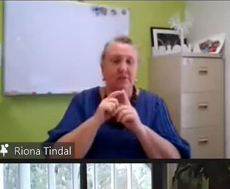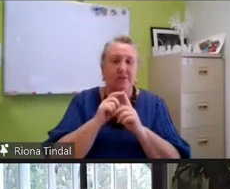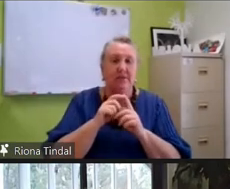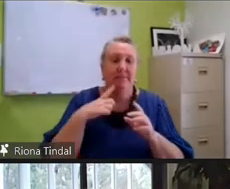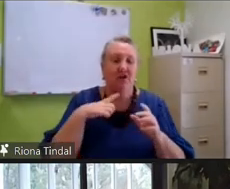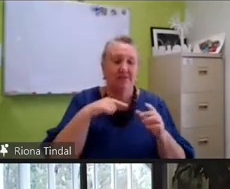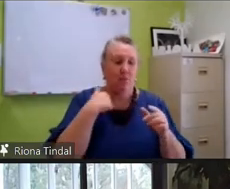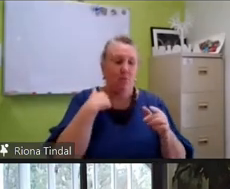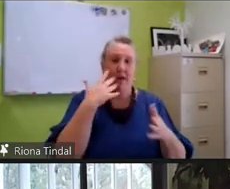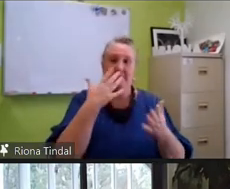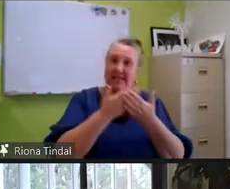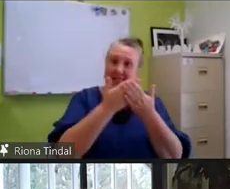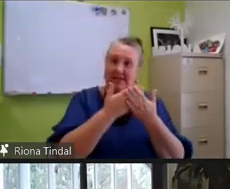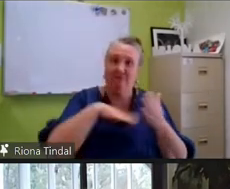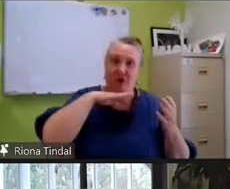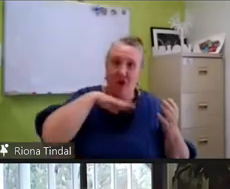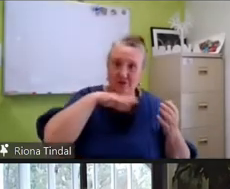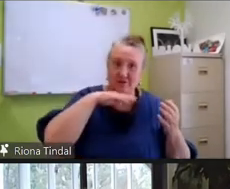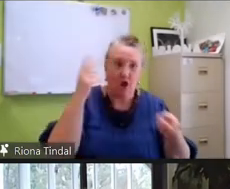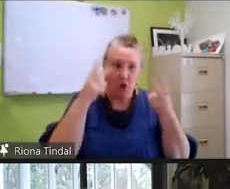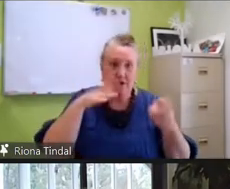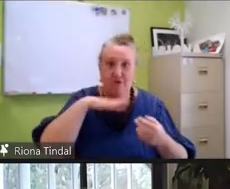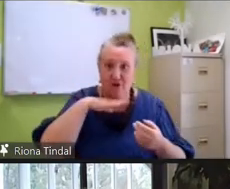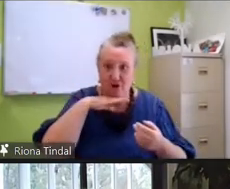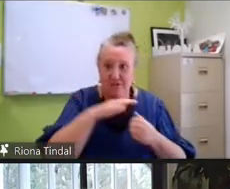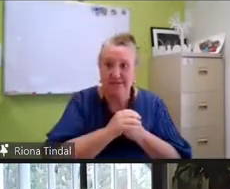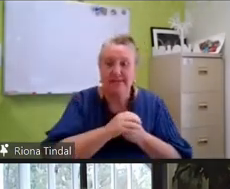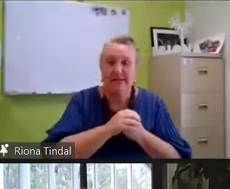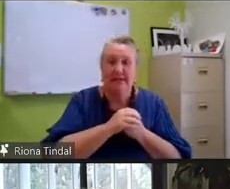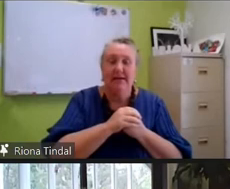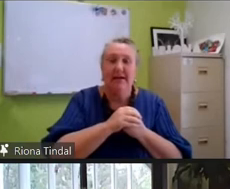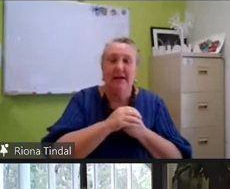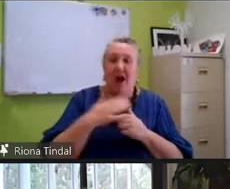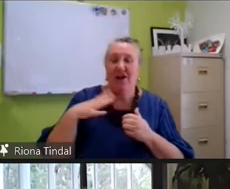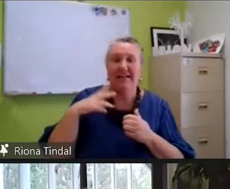I mean finding interpreters was very difficult. I was studying frogs. I was looking for frogs,